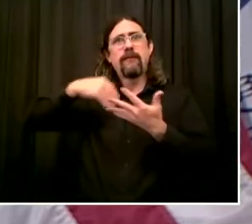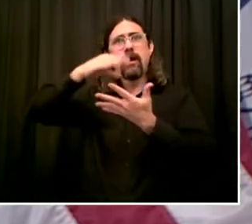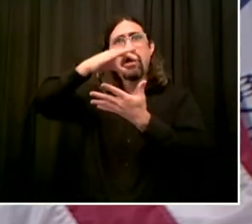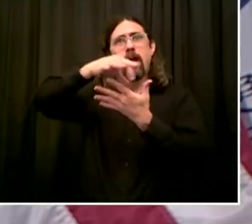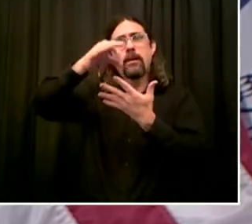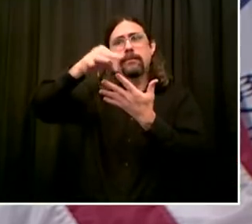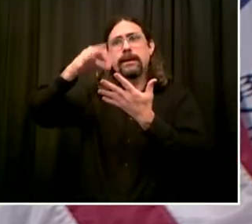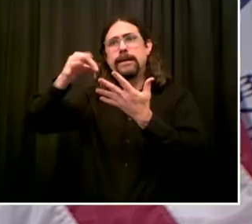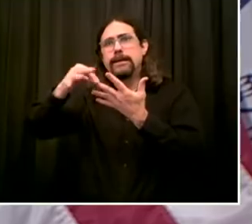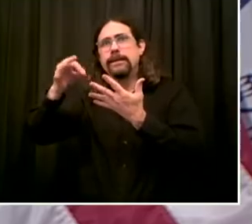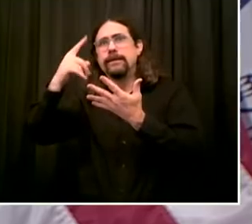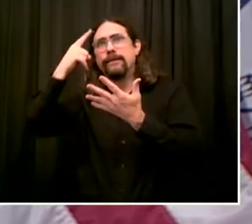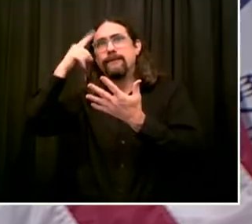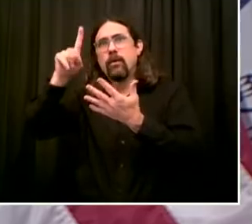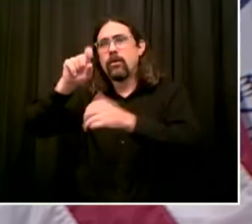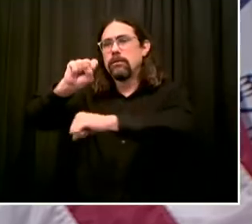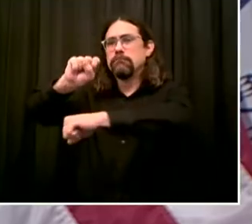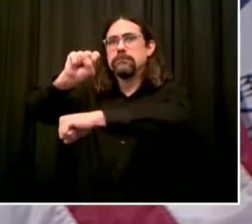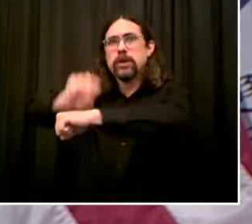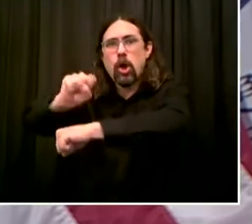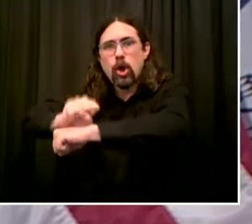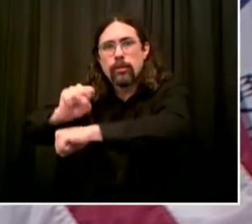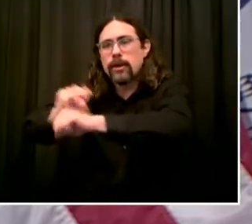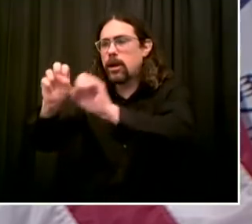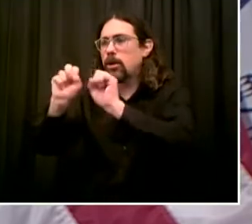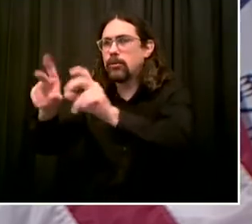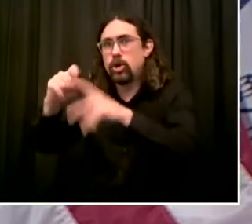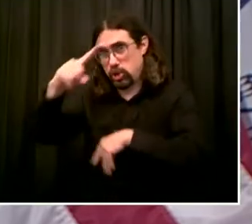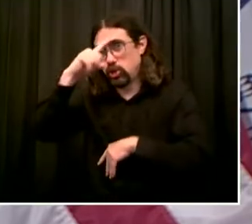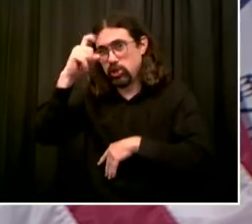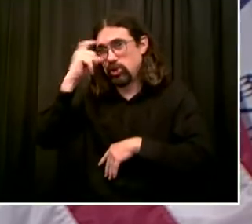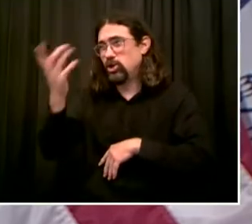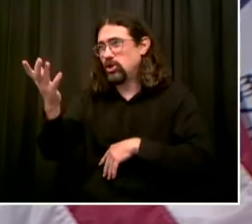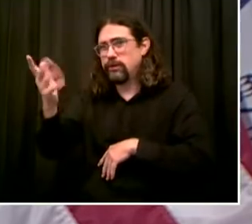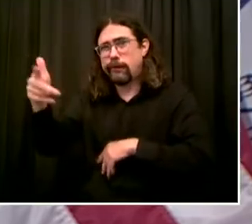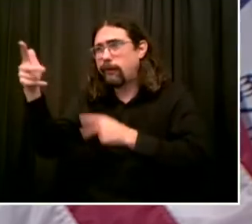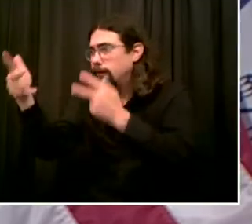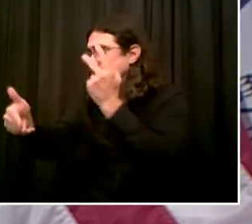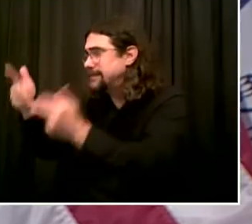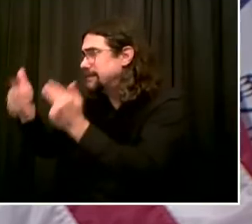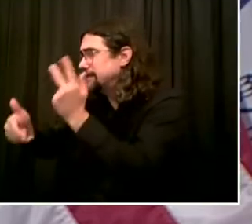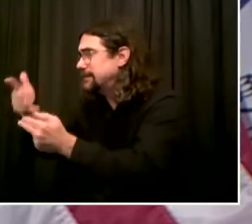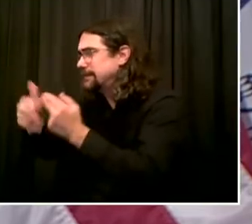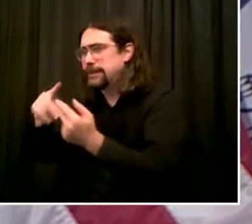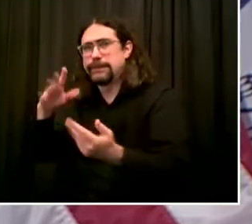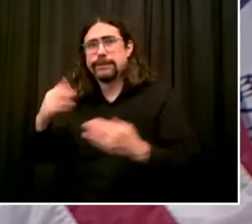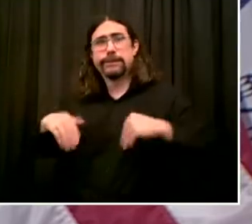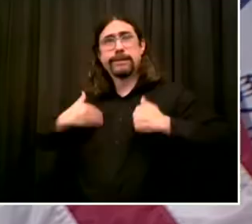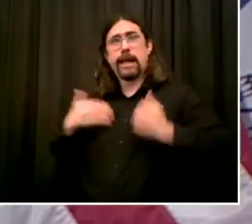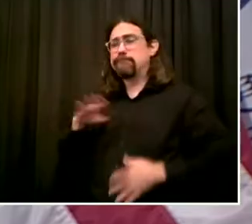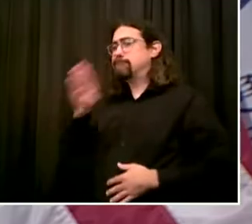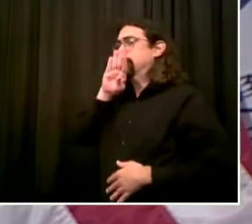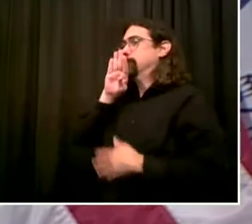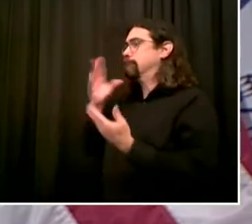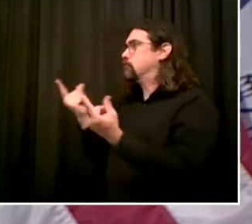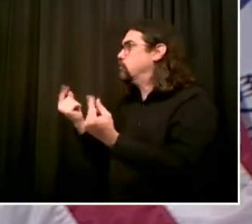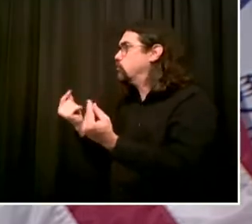CONTRIBUTED.